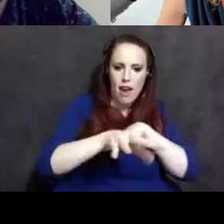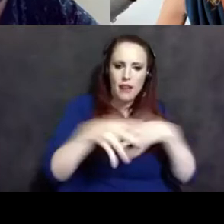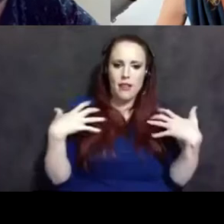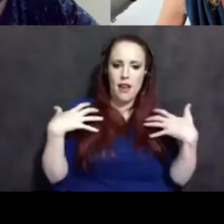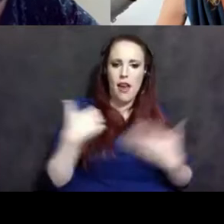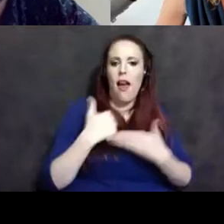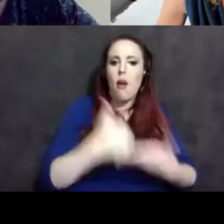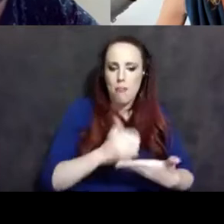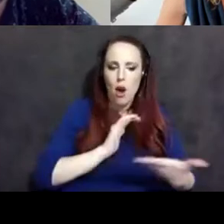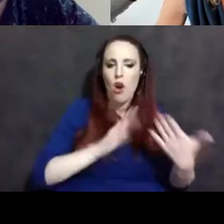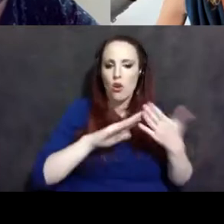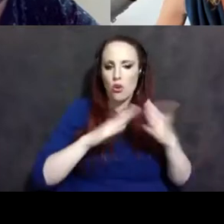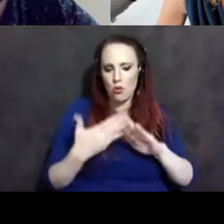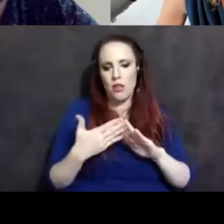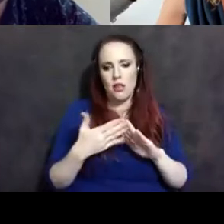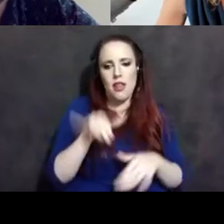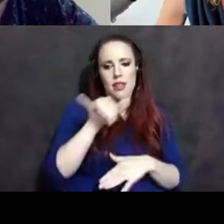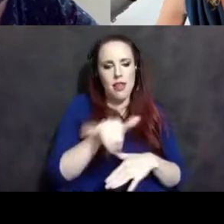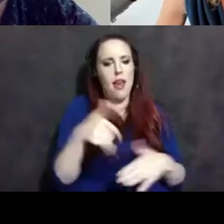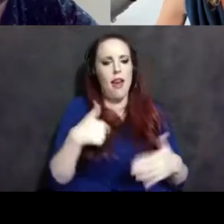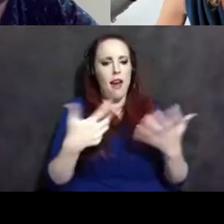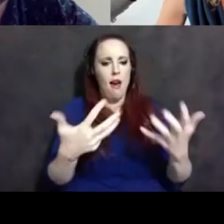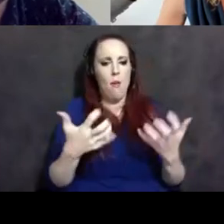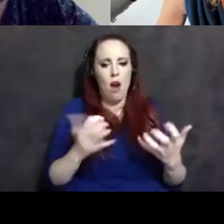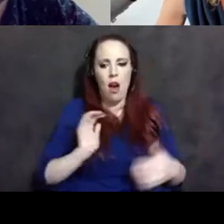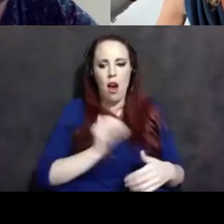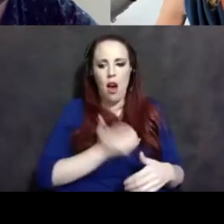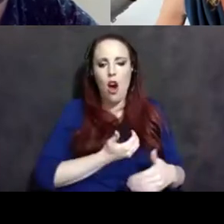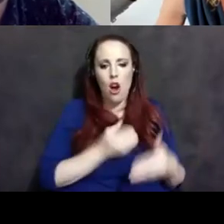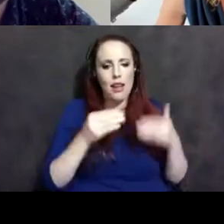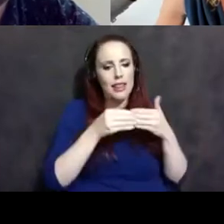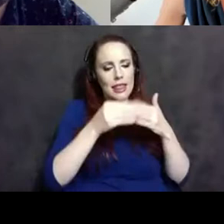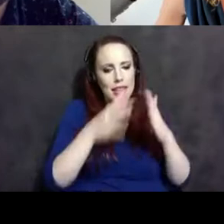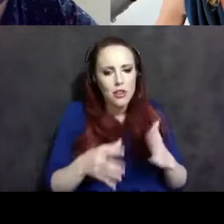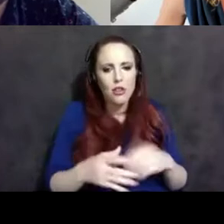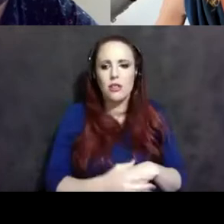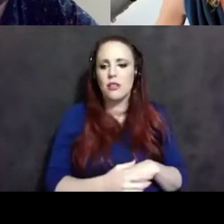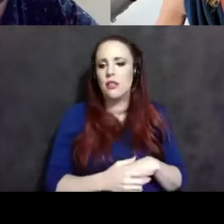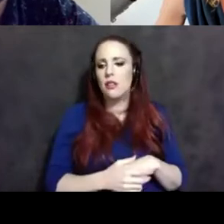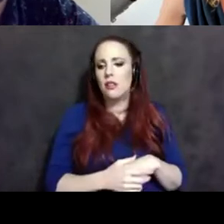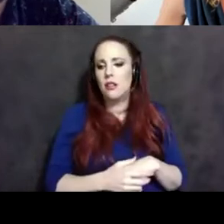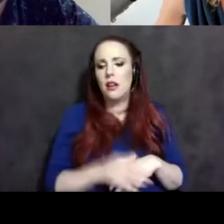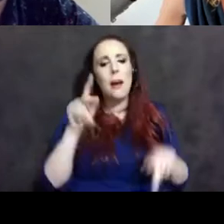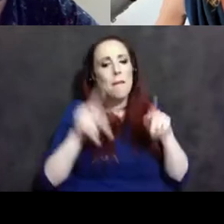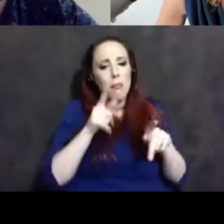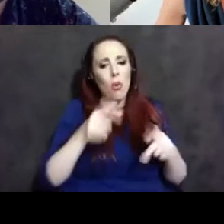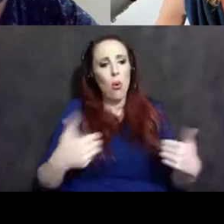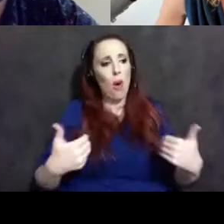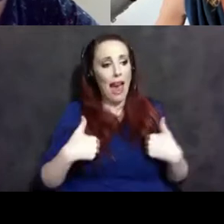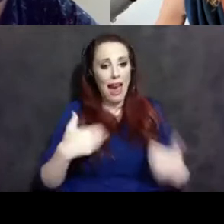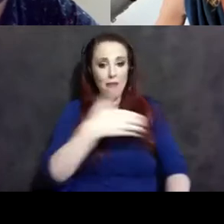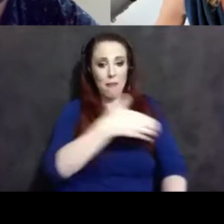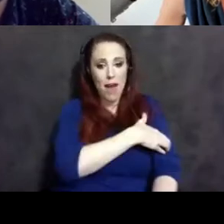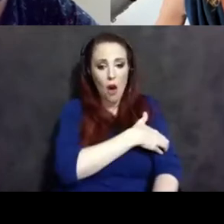And that's what I want our leaders, people who have power in power really think about